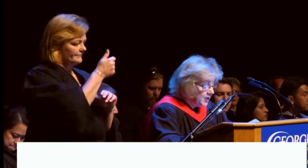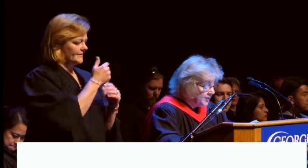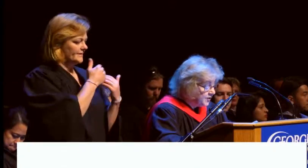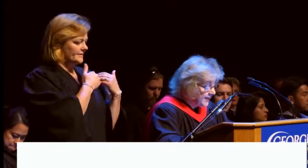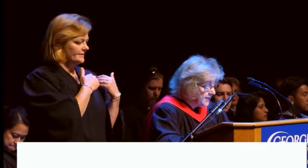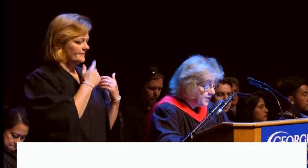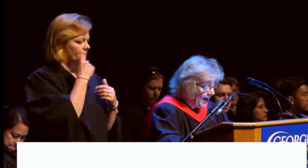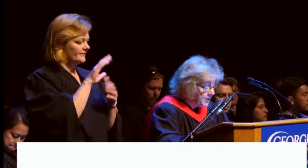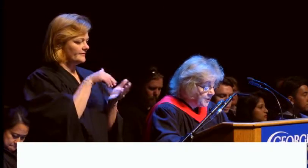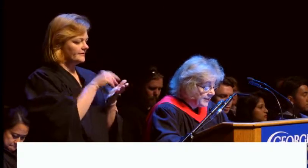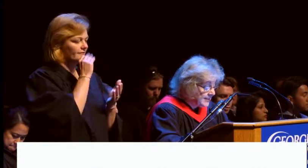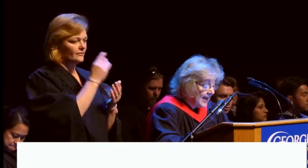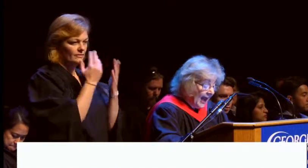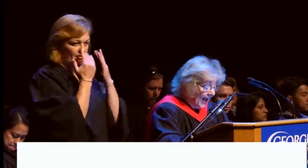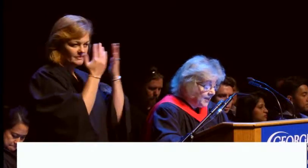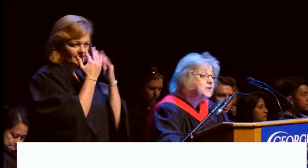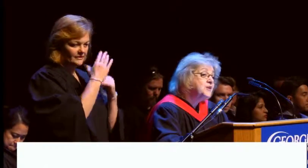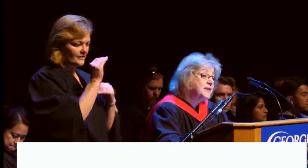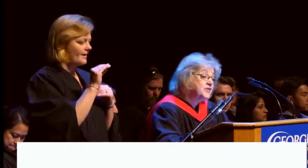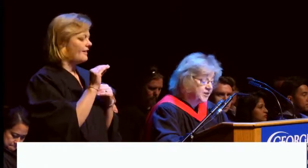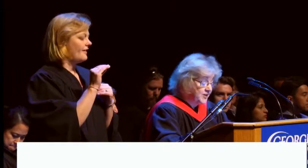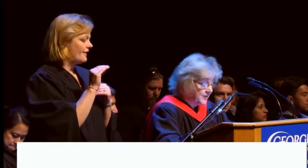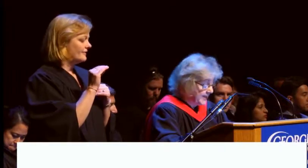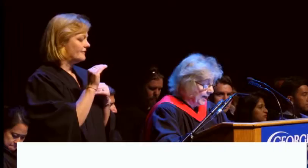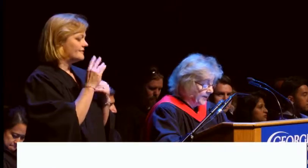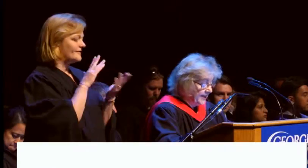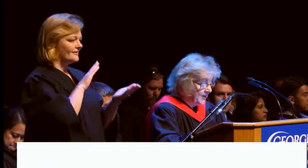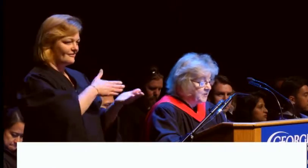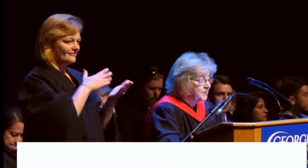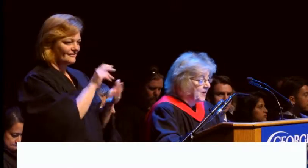TO ADDRESS THE GRADUANDS AND TO INTRODUCE OUR KEYNOTE SPEAKER.